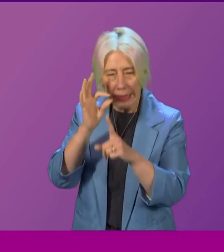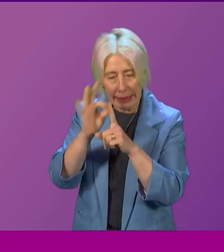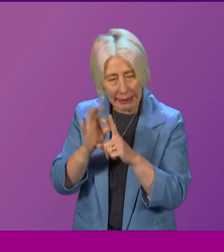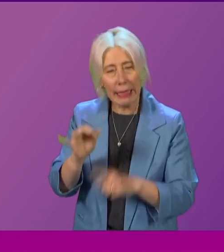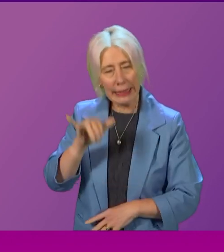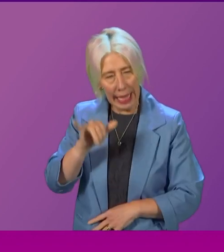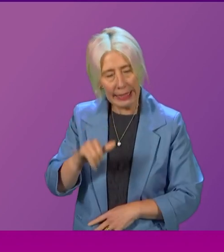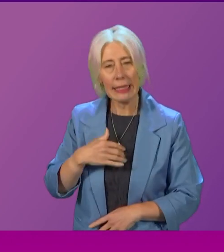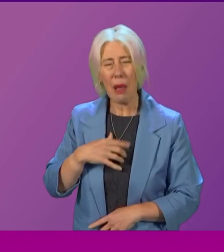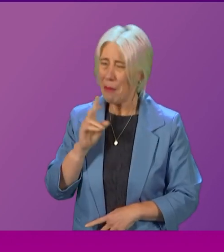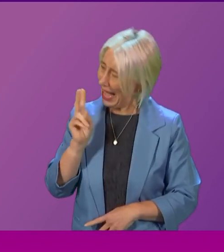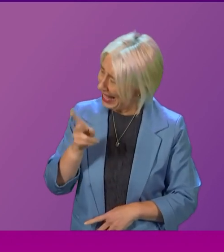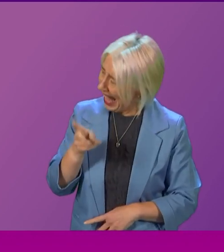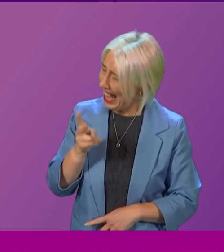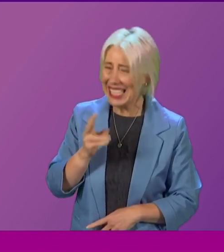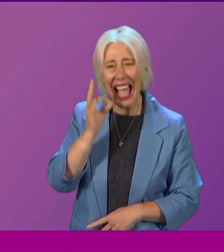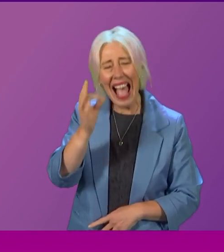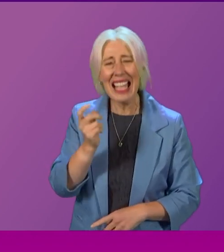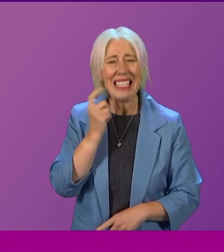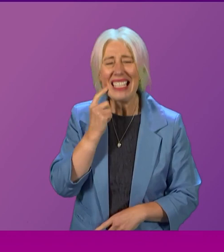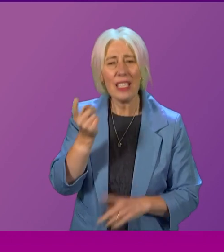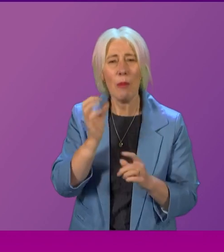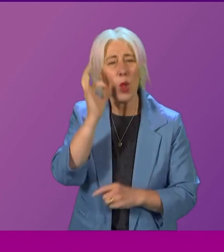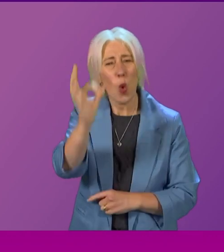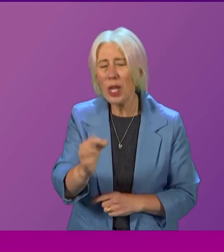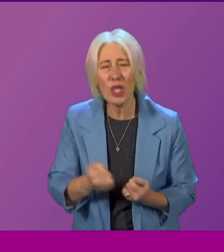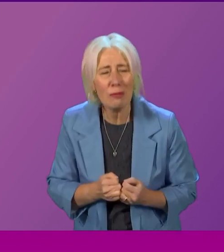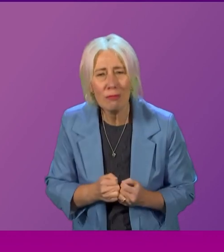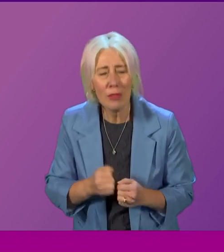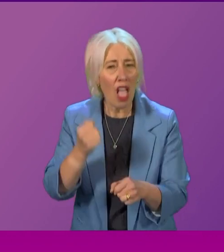However, again, I asked a very simple question as to why the Government could not support